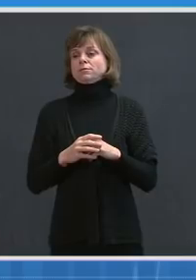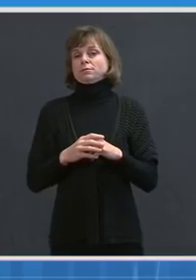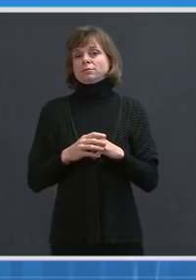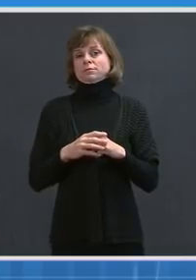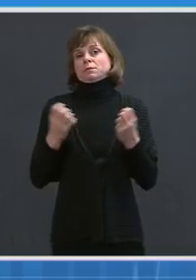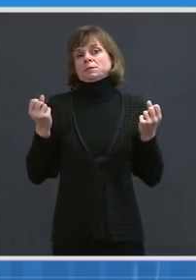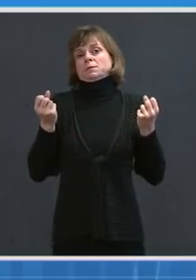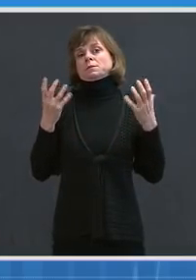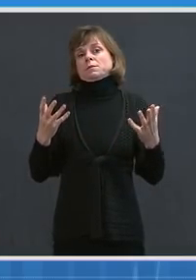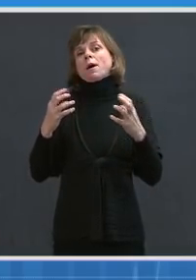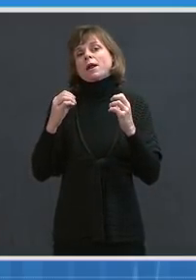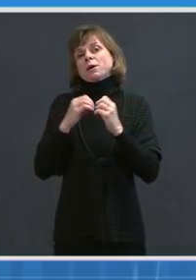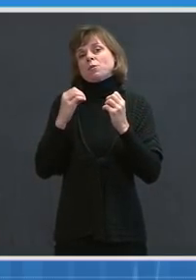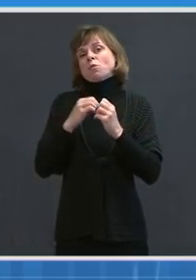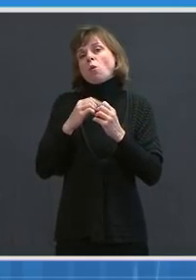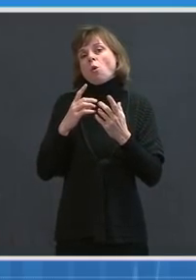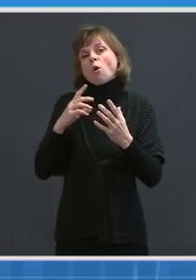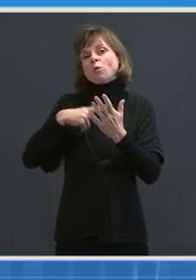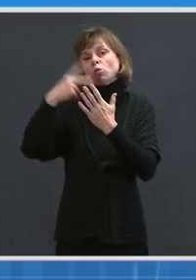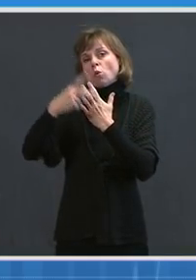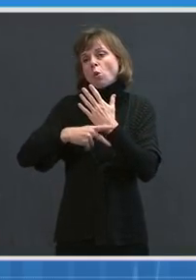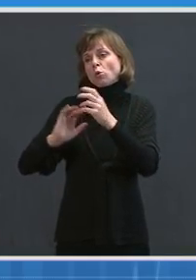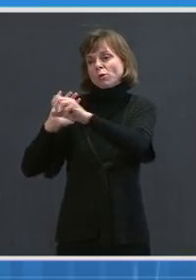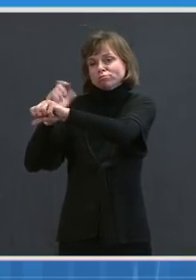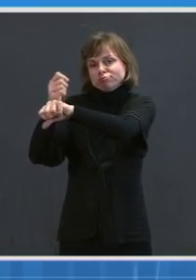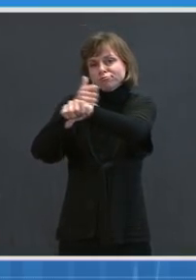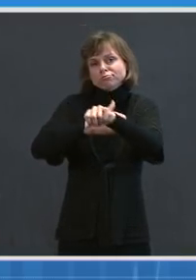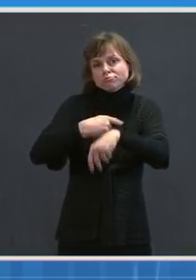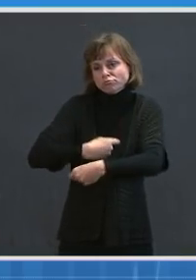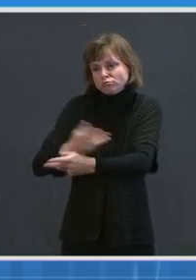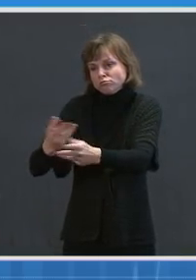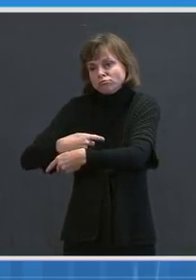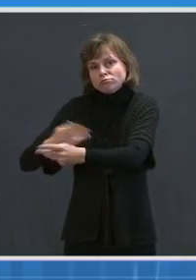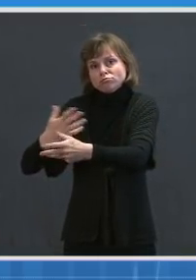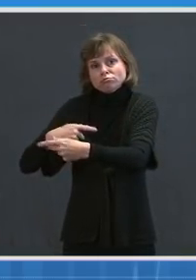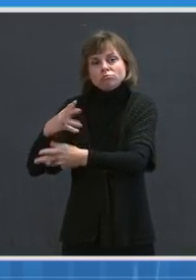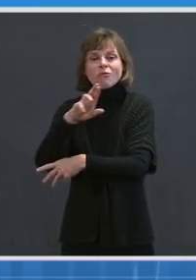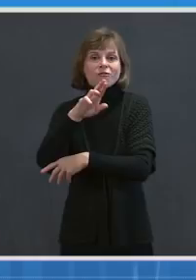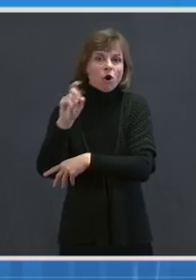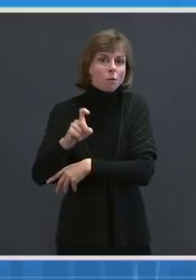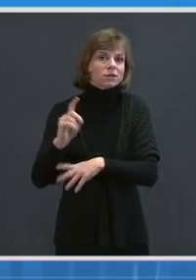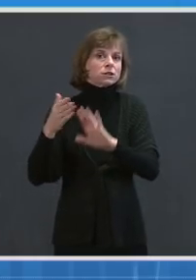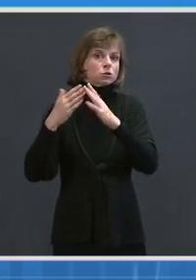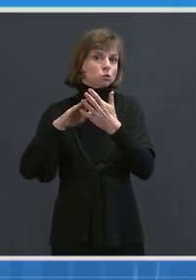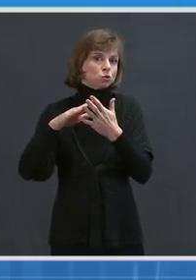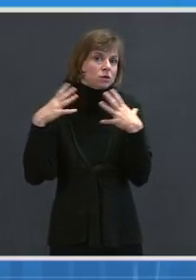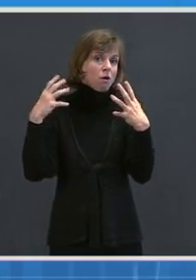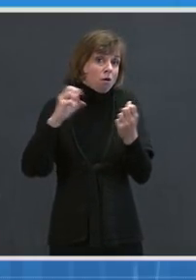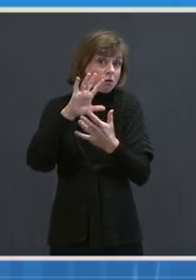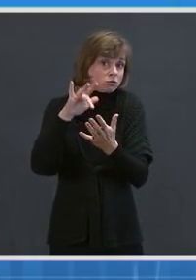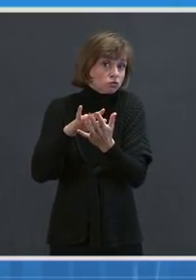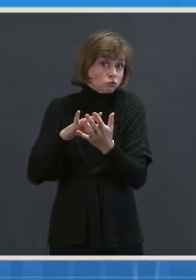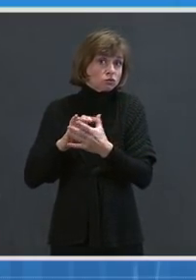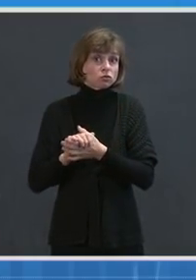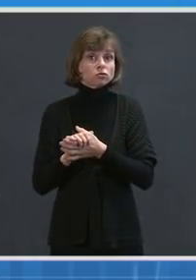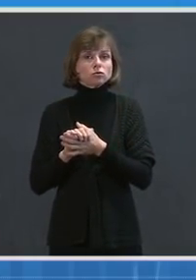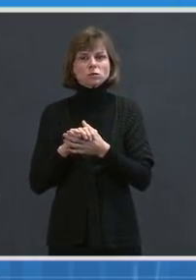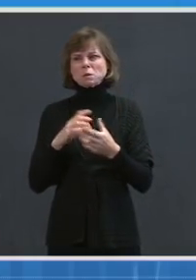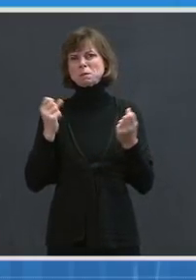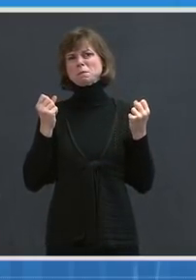and trusted locations, like pharmacies, community vaccination centers, and community health centers. And there are thousands of Americans --